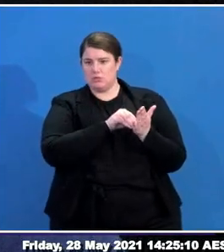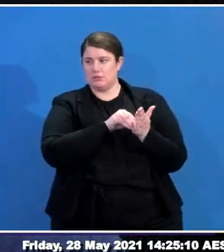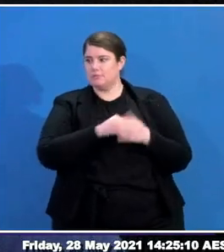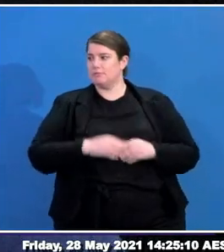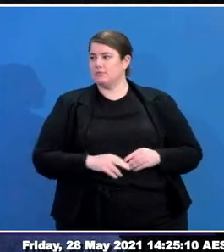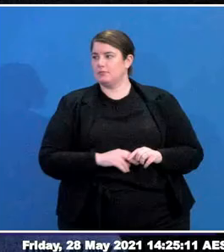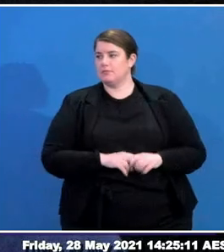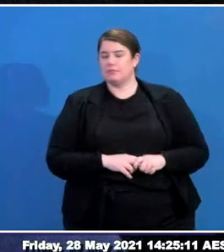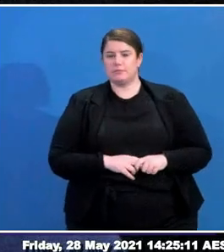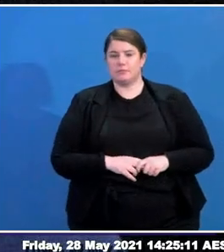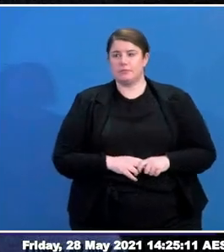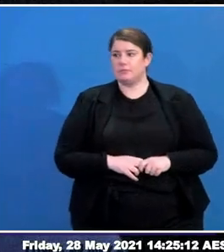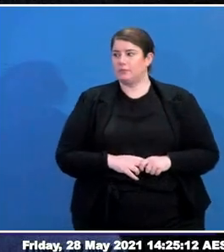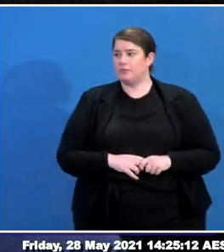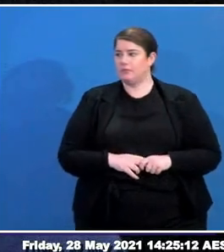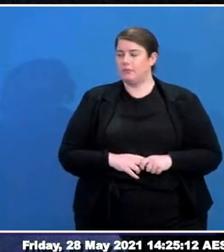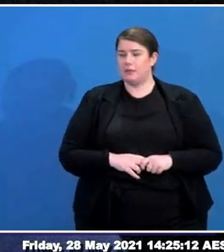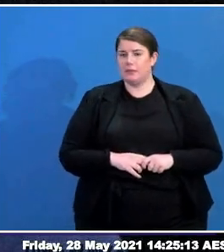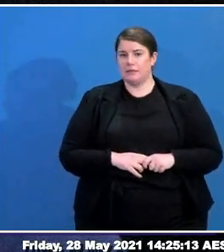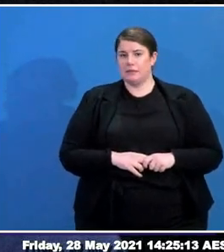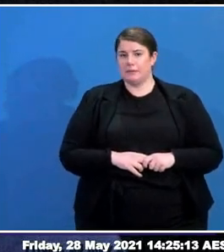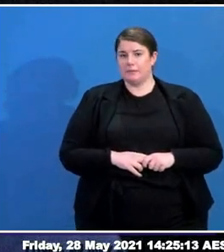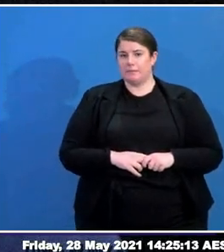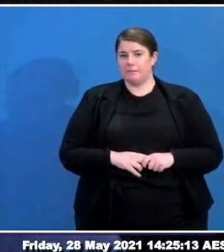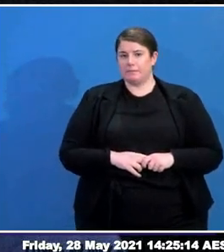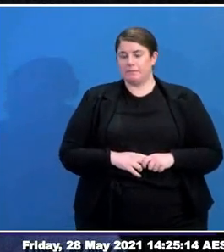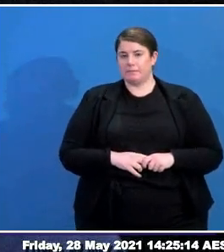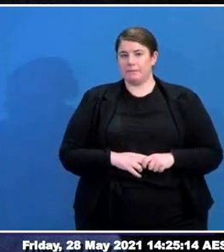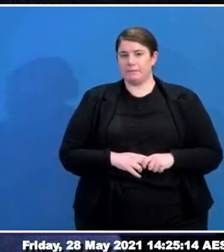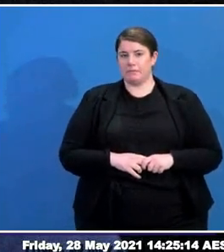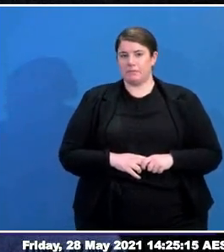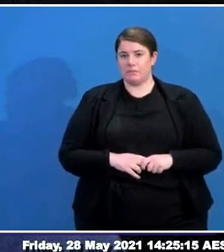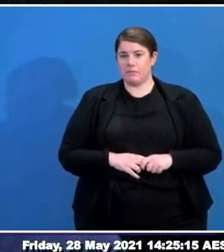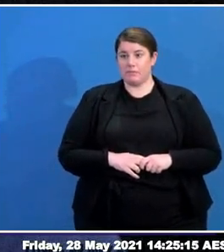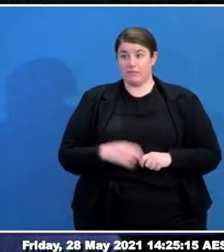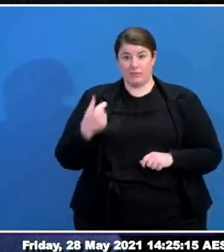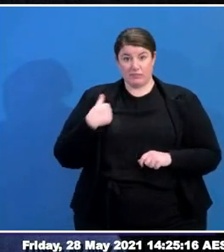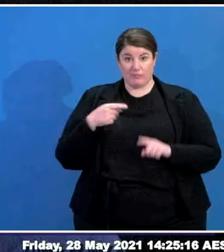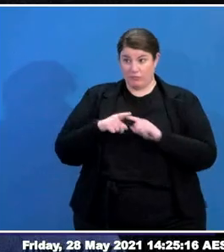It is not the case that I have up-to-date figures at the moment because we've